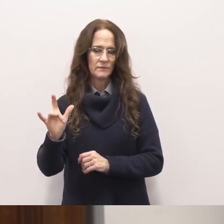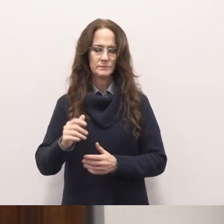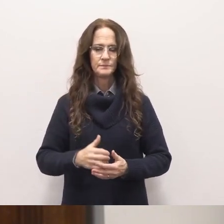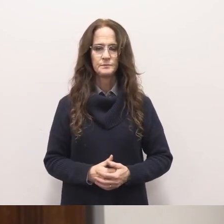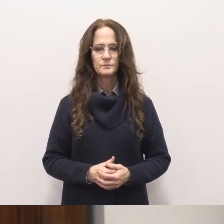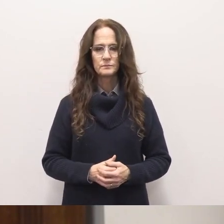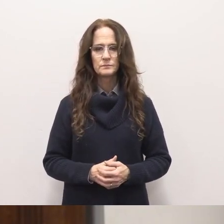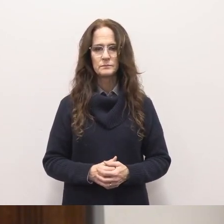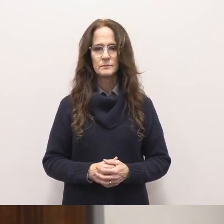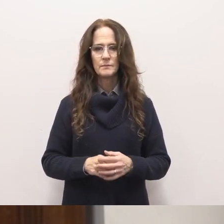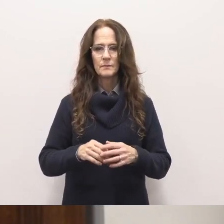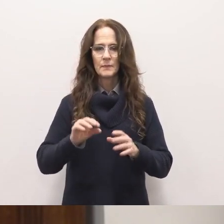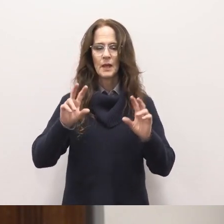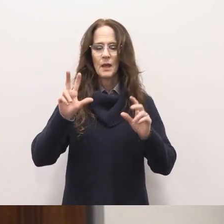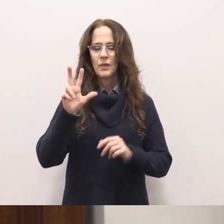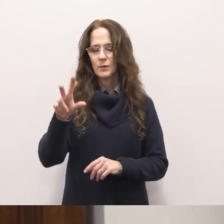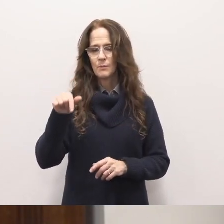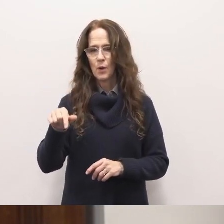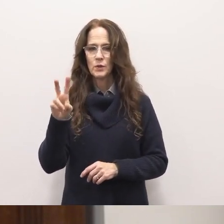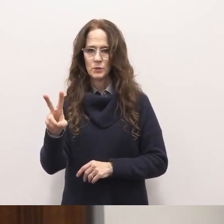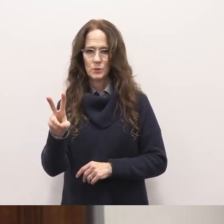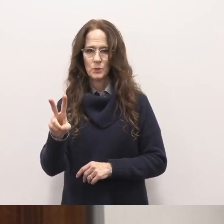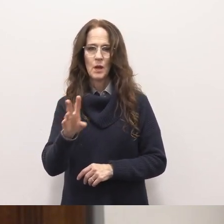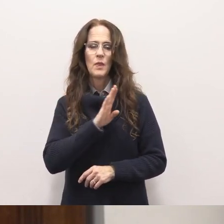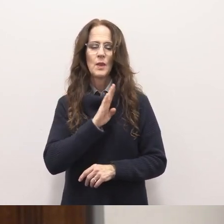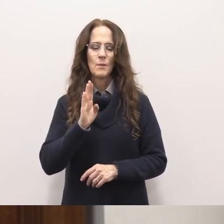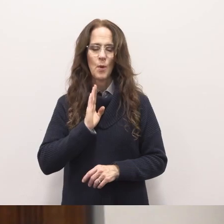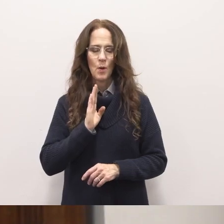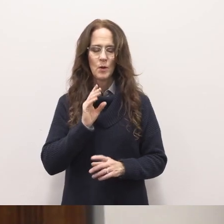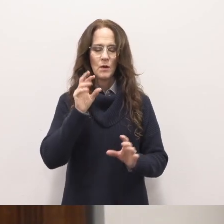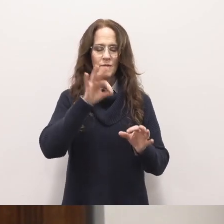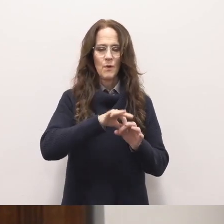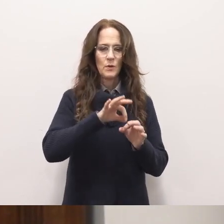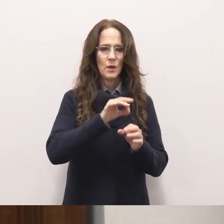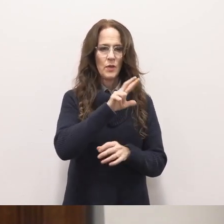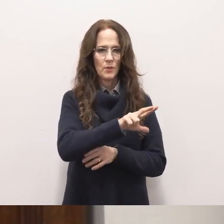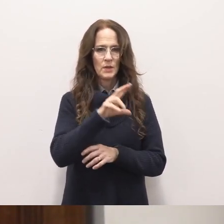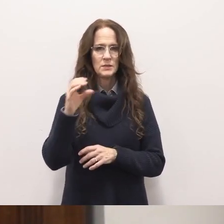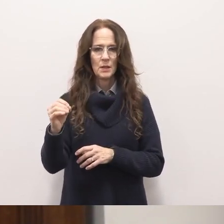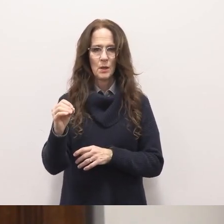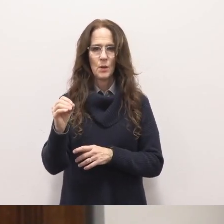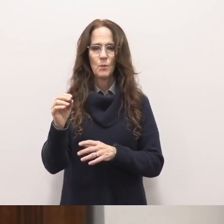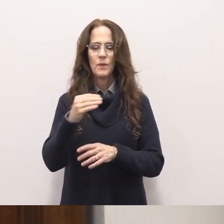On Item 3.2, the board voted 3-0 with board members Miller and López absent